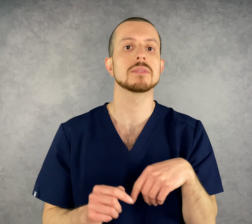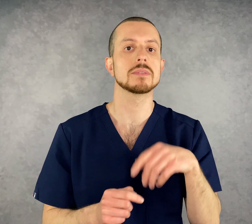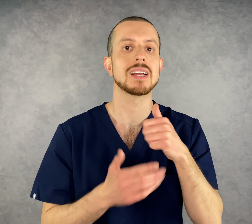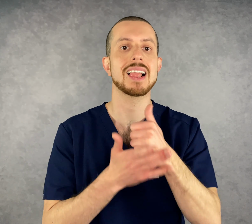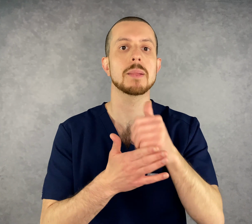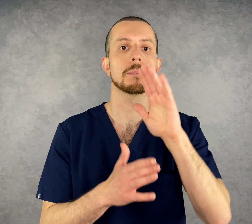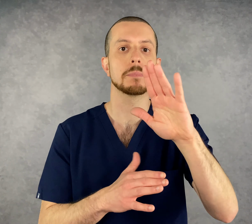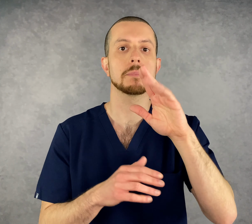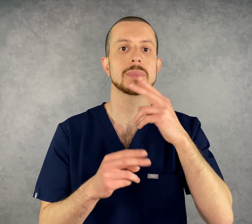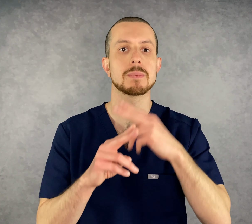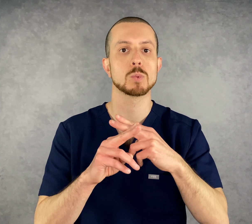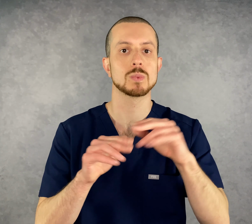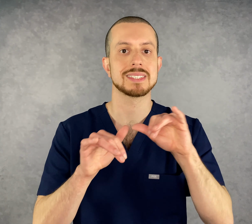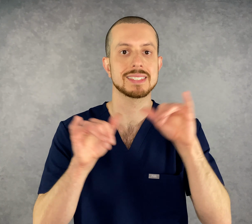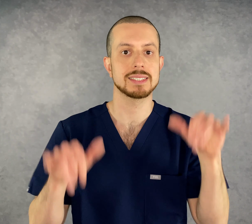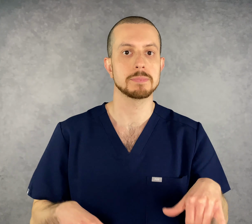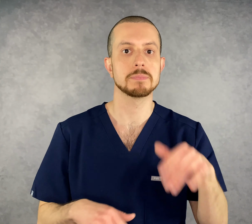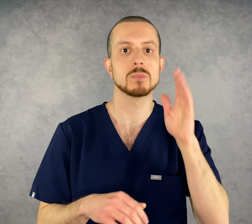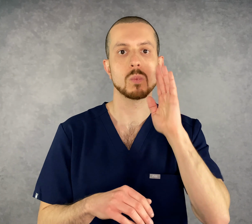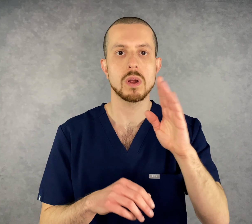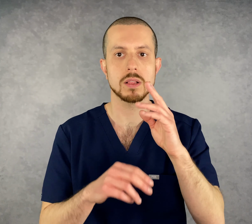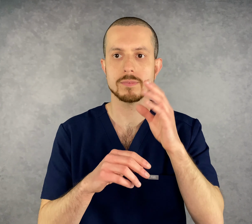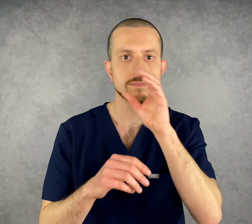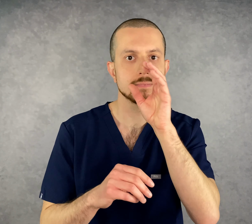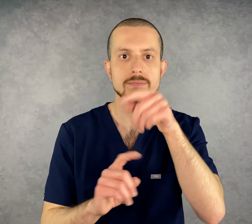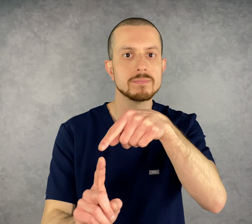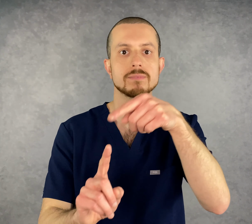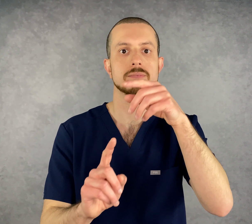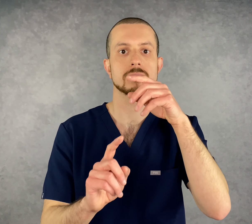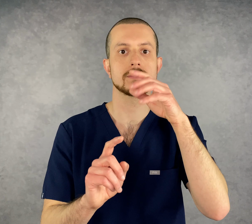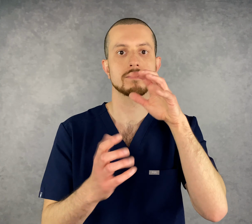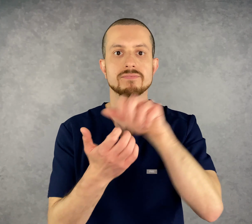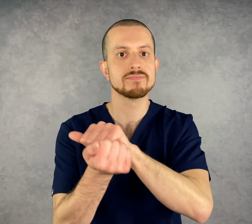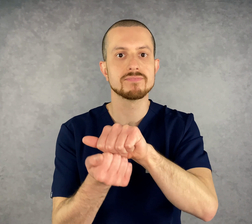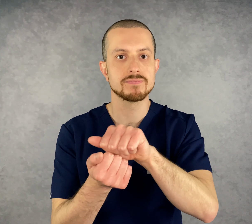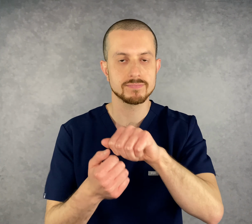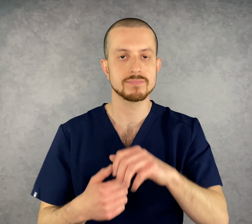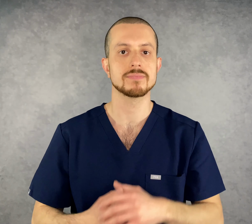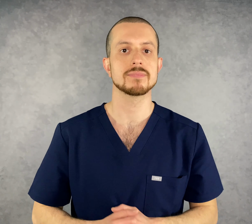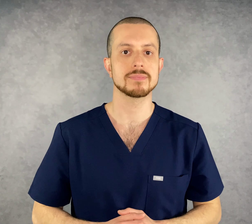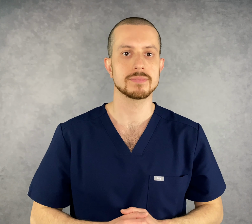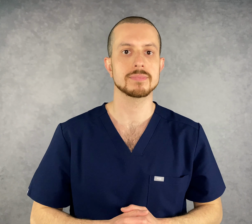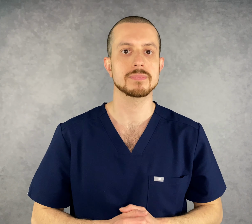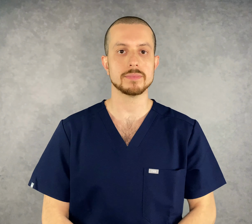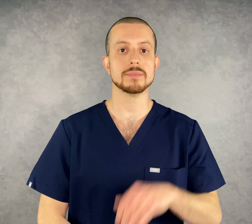This will help the immune system find the virus and destroy it.